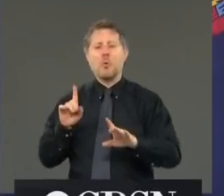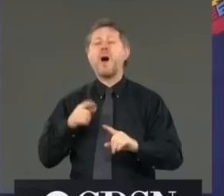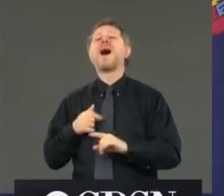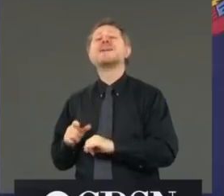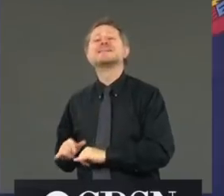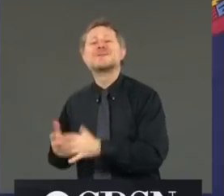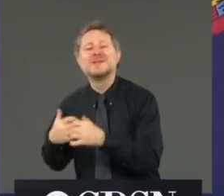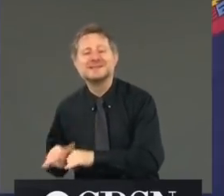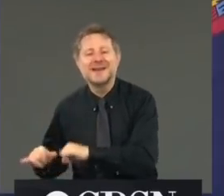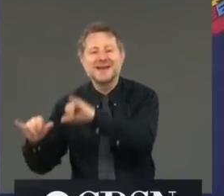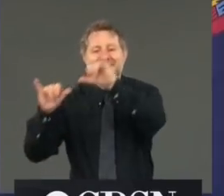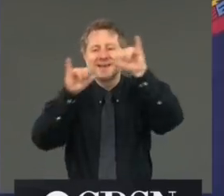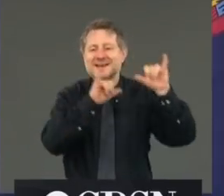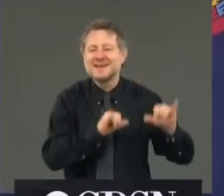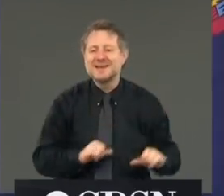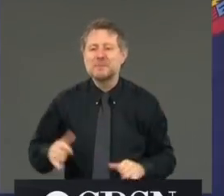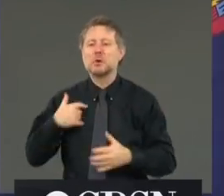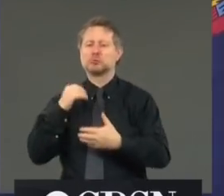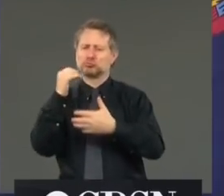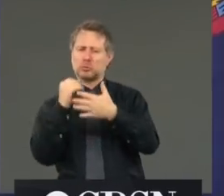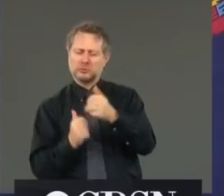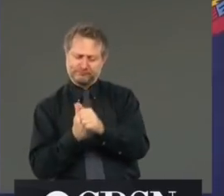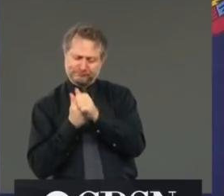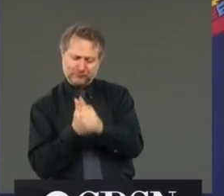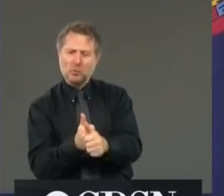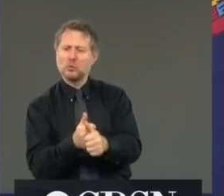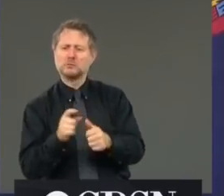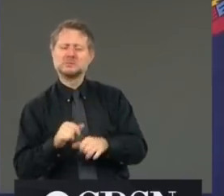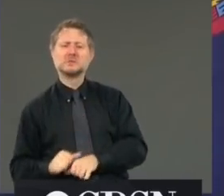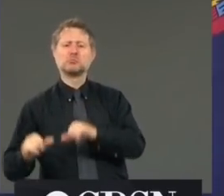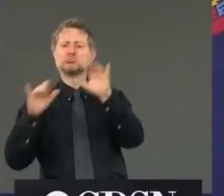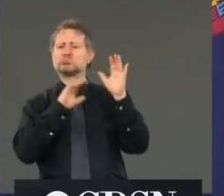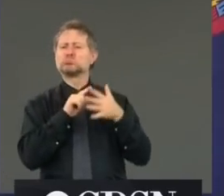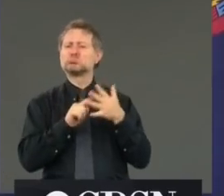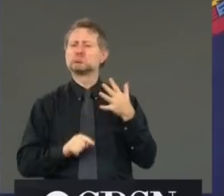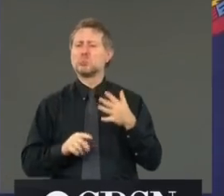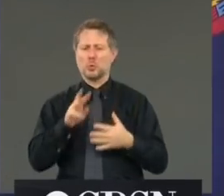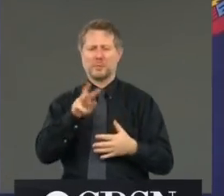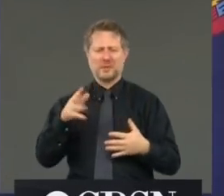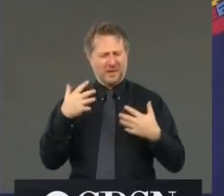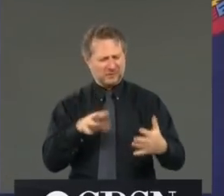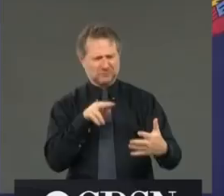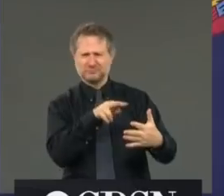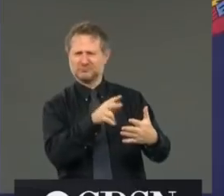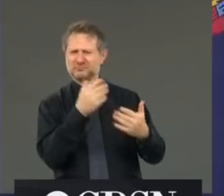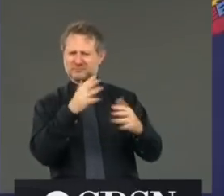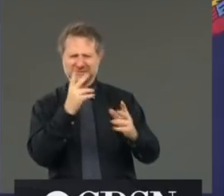HEALTH IN NEW YORK CITY I'M NOT GOING TO PUT YOUR LIFE AT MORE RISK OR LESS RISK THAN LIFE IN